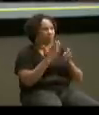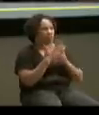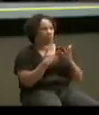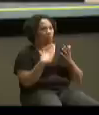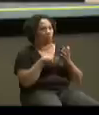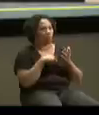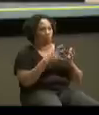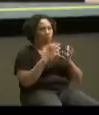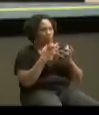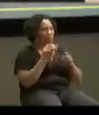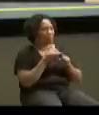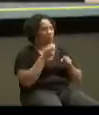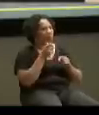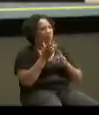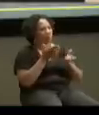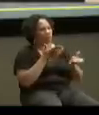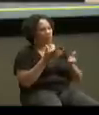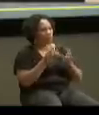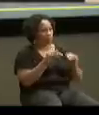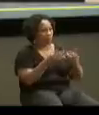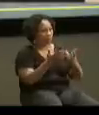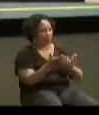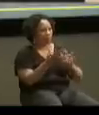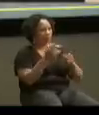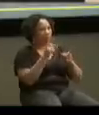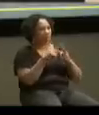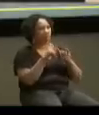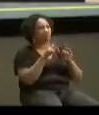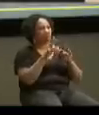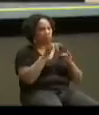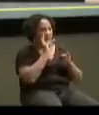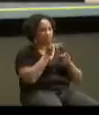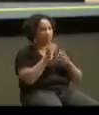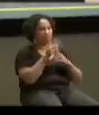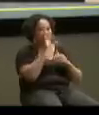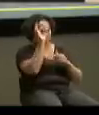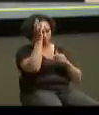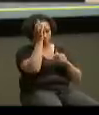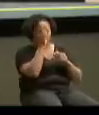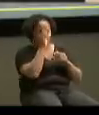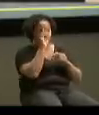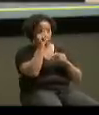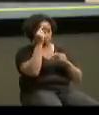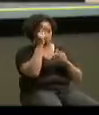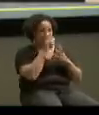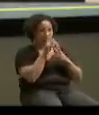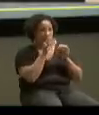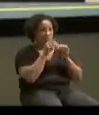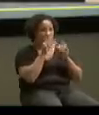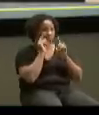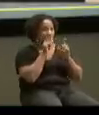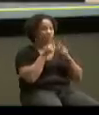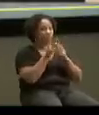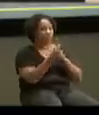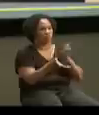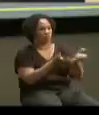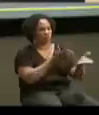PART OF WHAT WE WANT FROM THOSE SERVICE PROVIDERS IS, OF COURSE, YOU SEE THE FEDERAL GOVERNMENT IS MOVING TOWARDS SERVICE